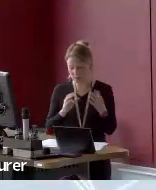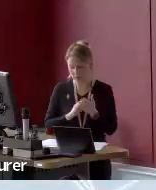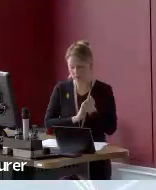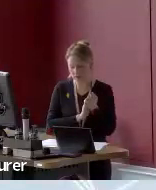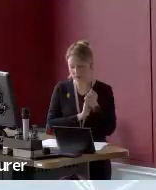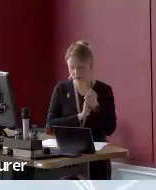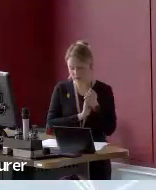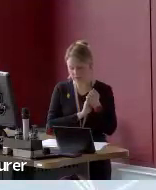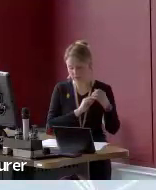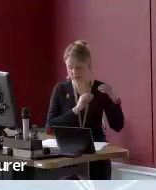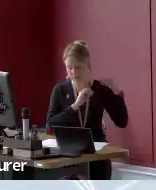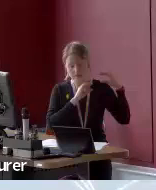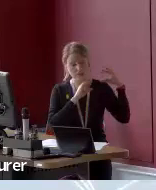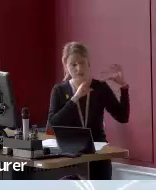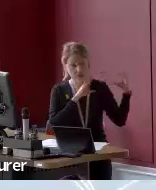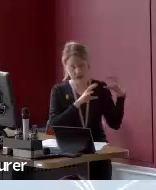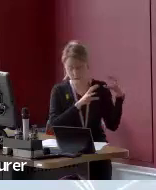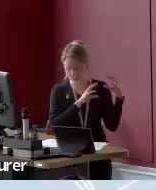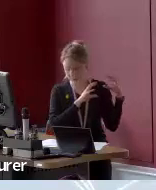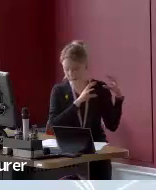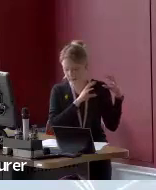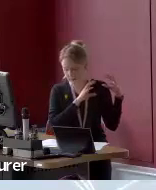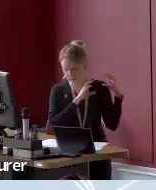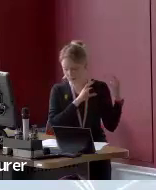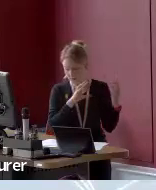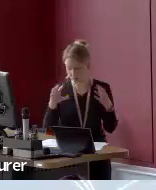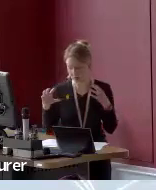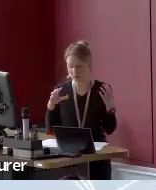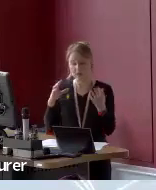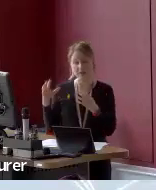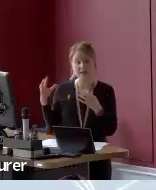of self-advocates with learning disabilities third sector partners and research colleagues working in